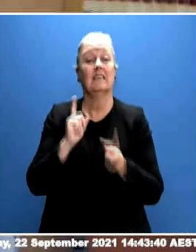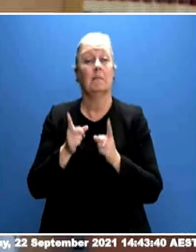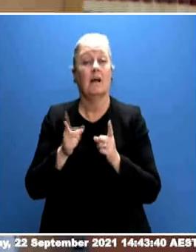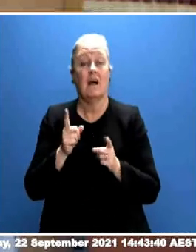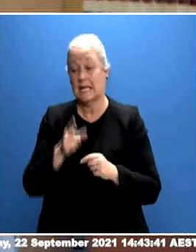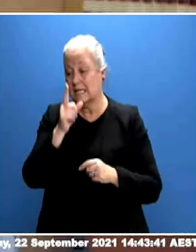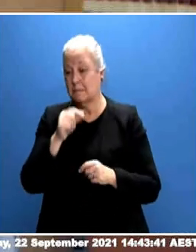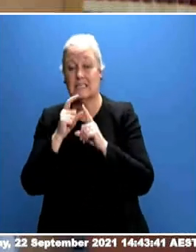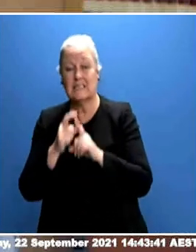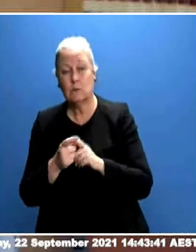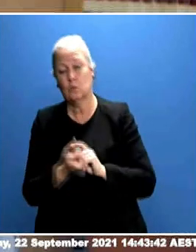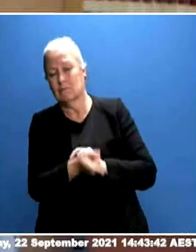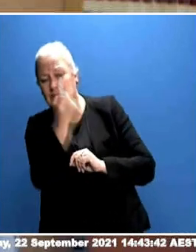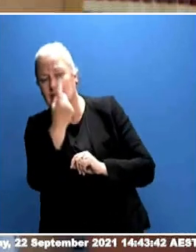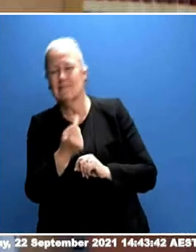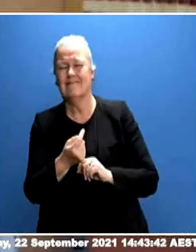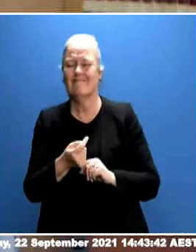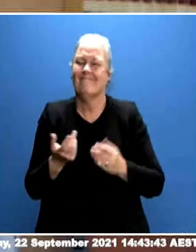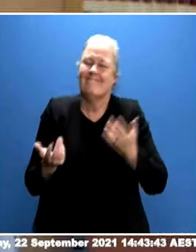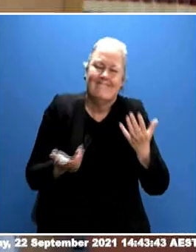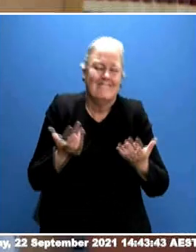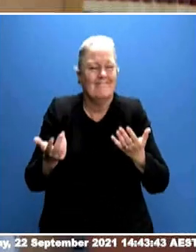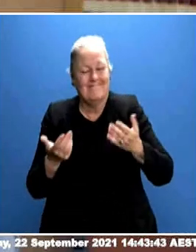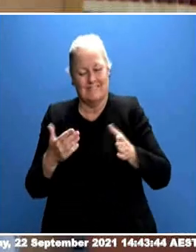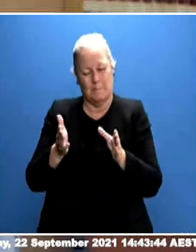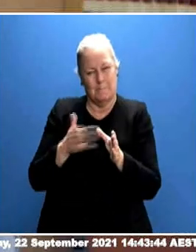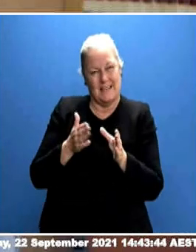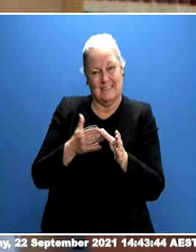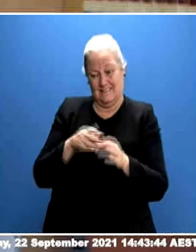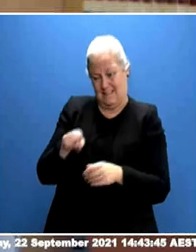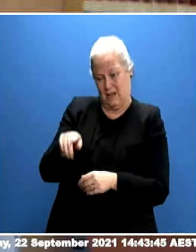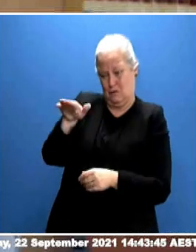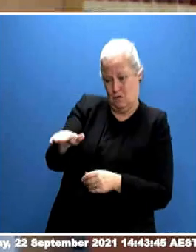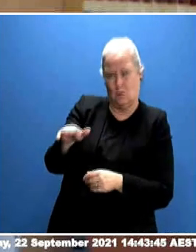assessments, depending on what the needs and presentation of a child is. All right.